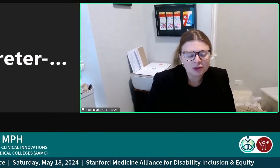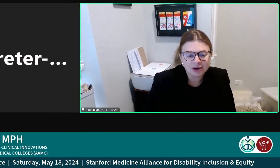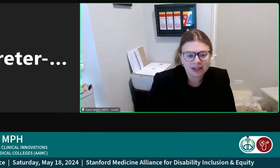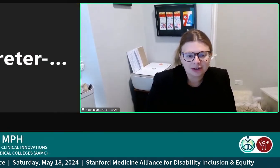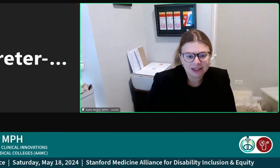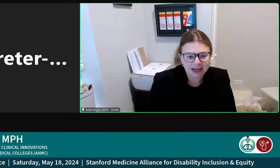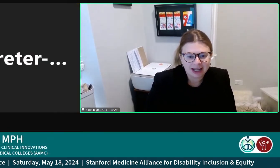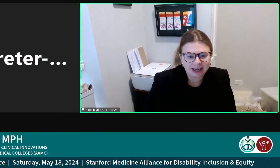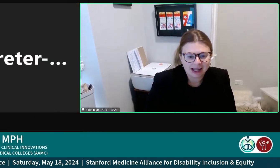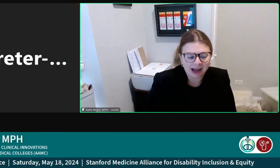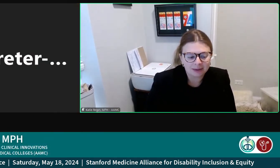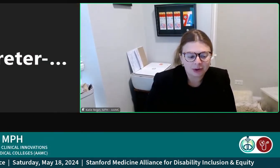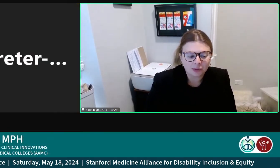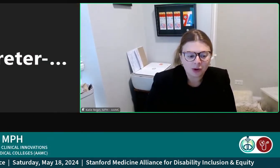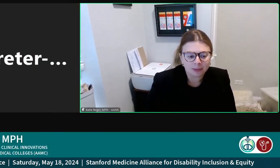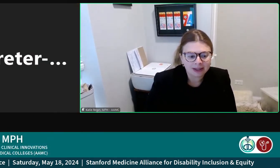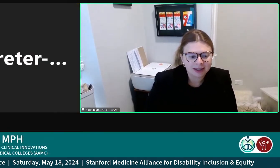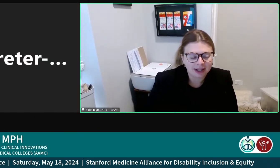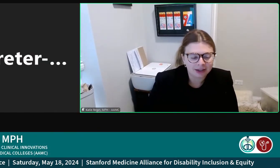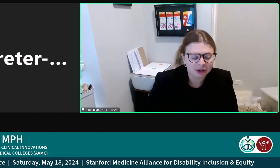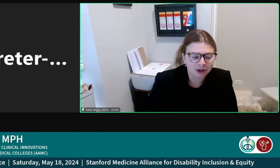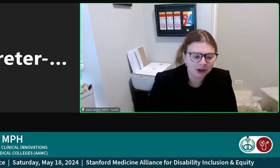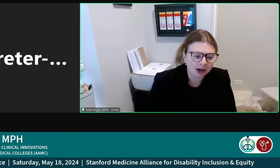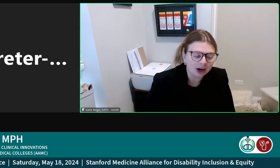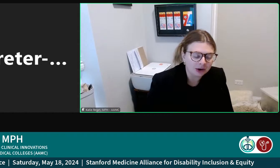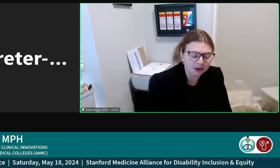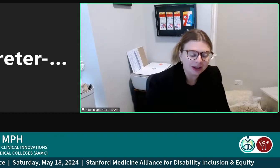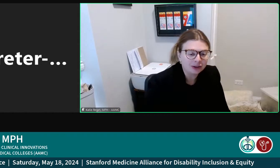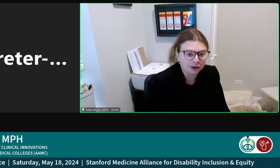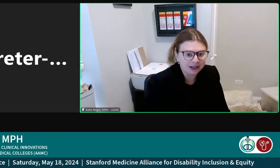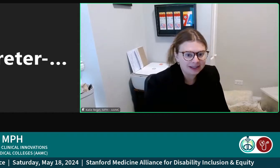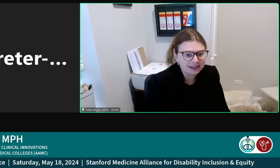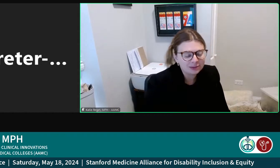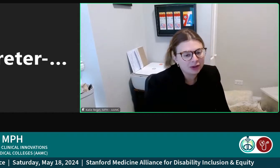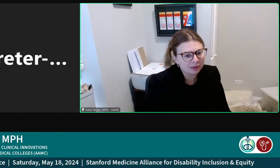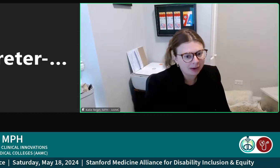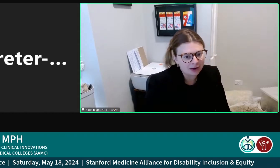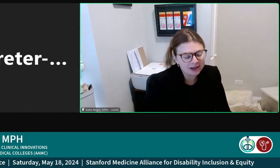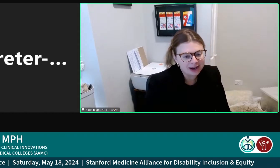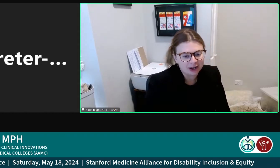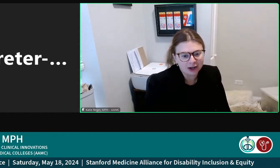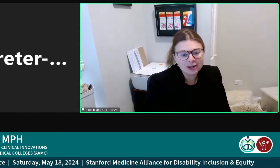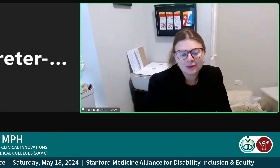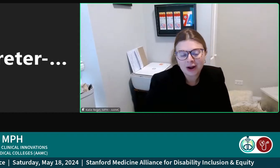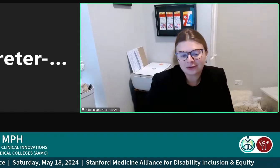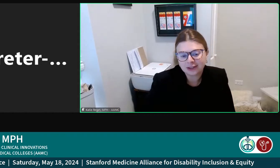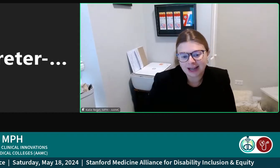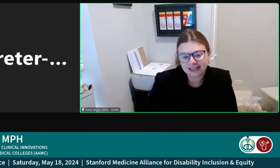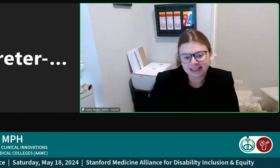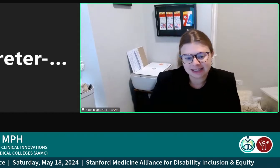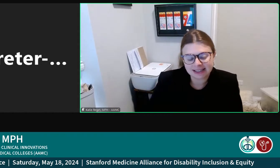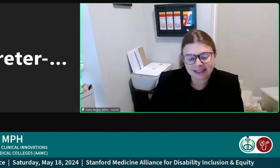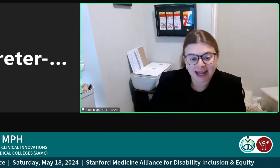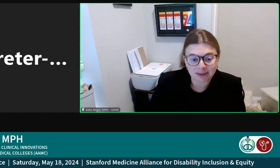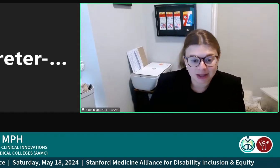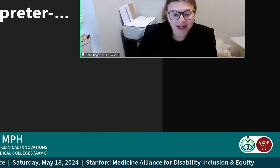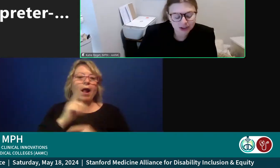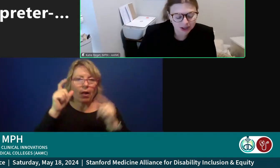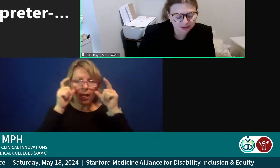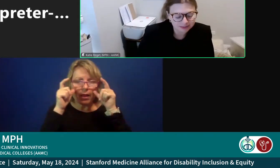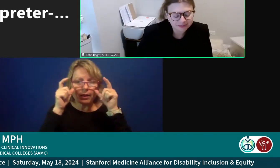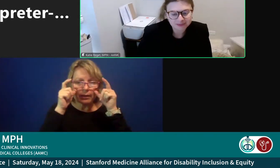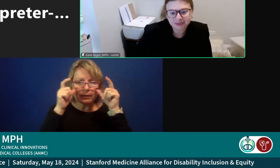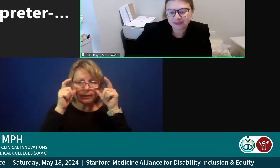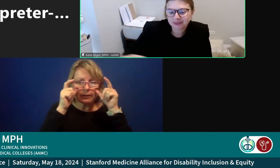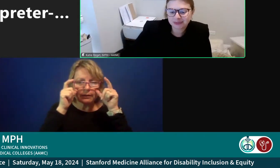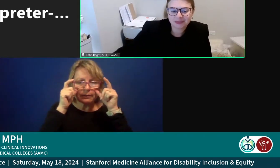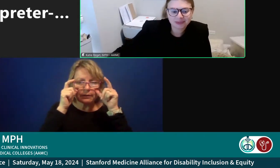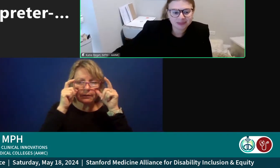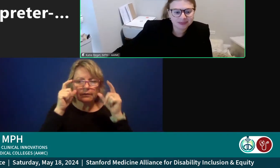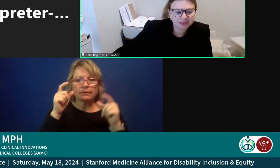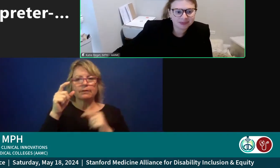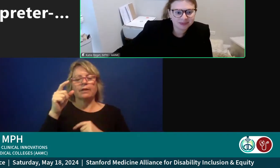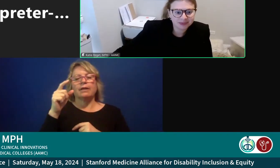am joining you today. I'm a woman in her early 30s with brown hair, round glasses, and a black shirt.